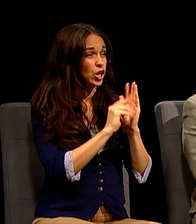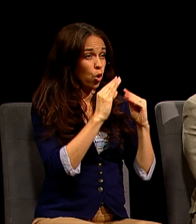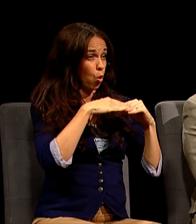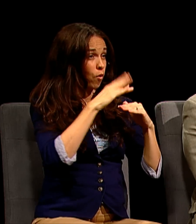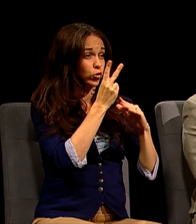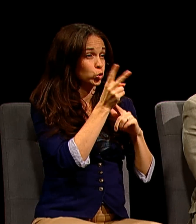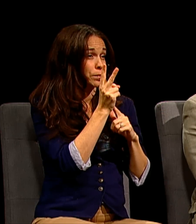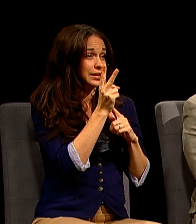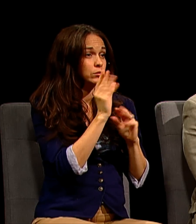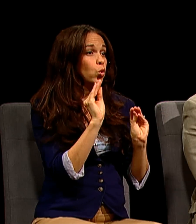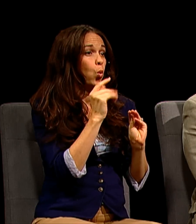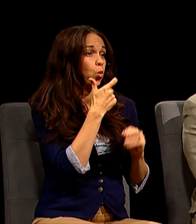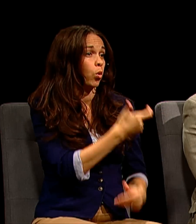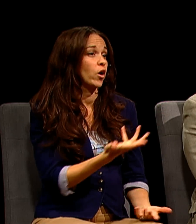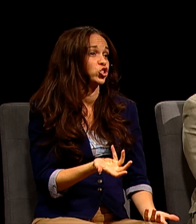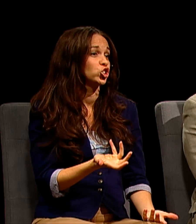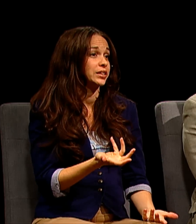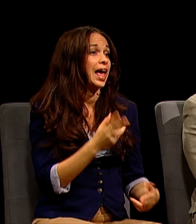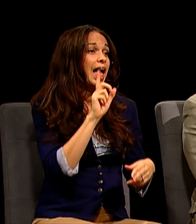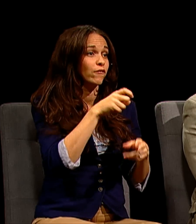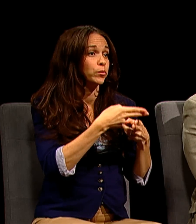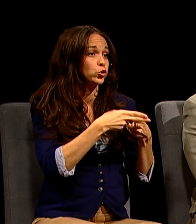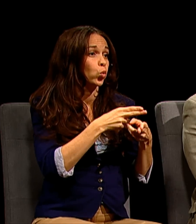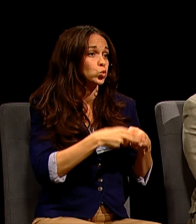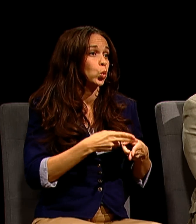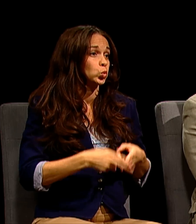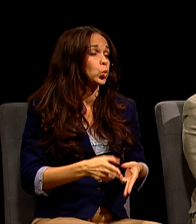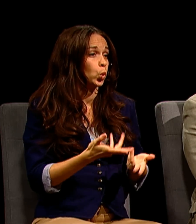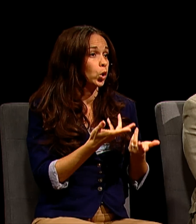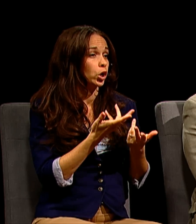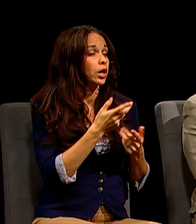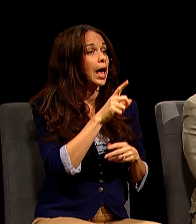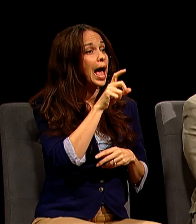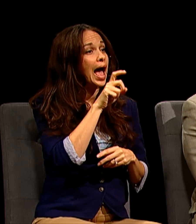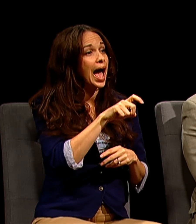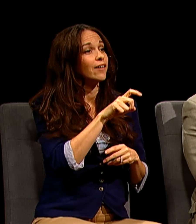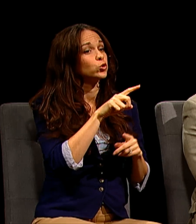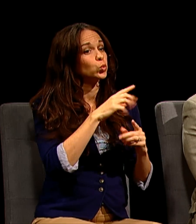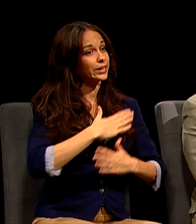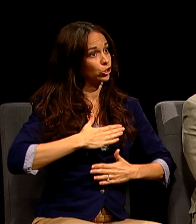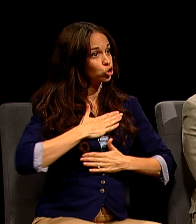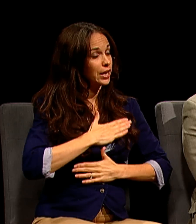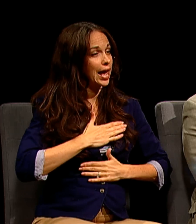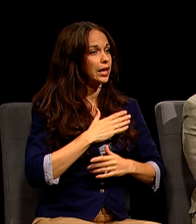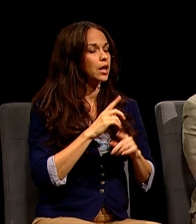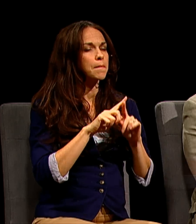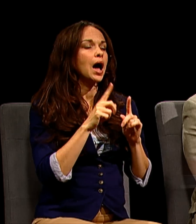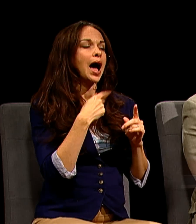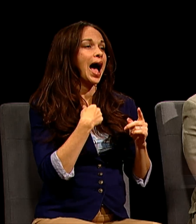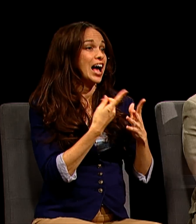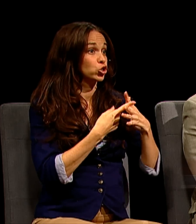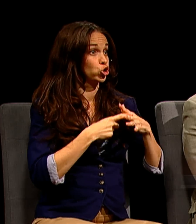no one's going to watch. They have to be short, and they have to entertain. But I started doing these when I was still at The